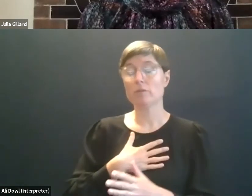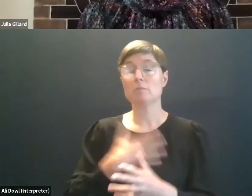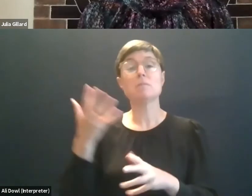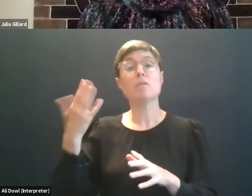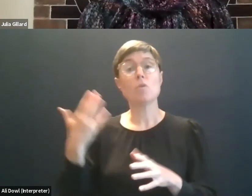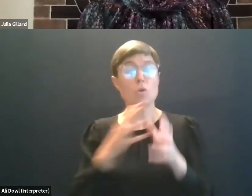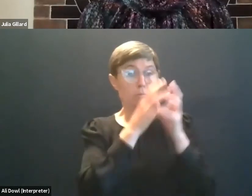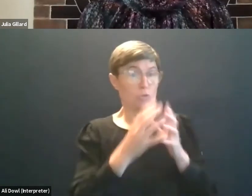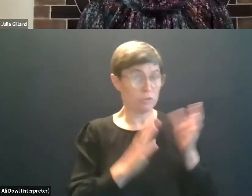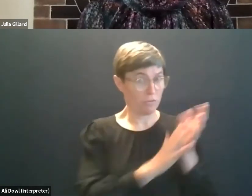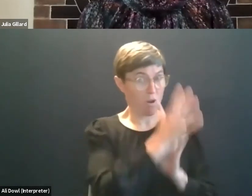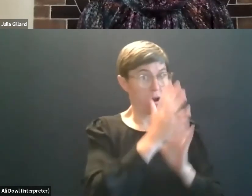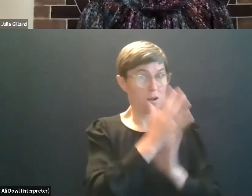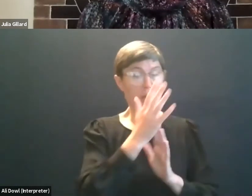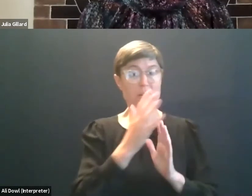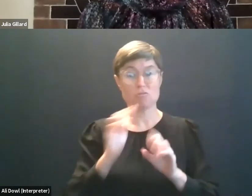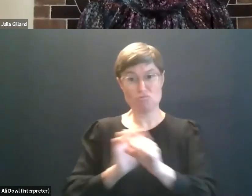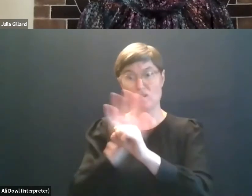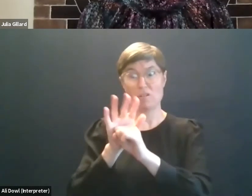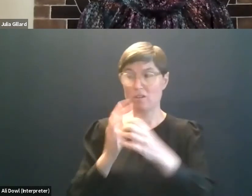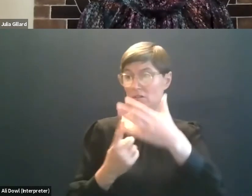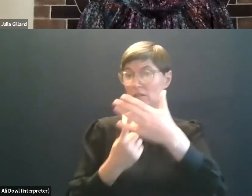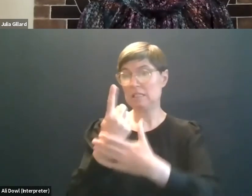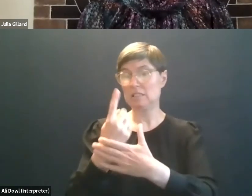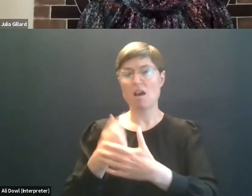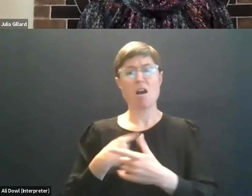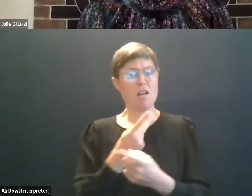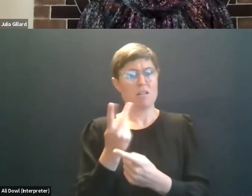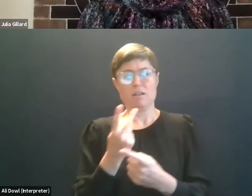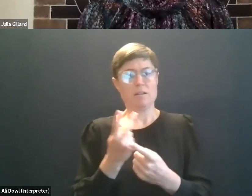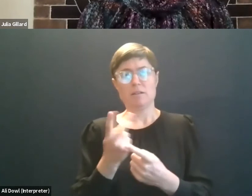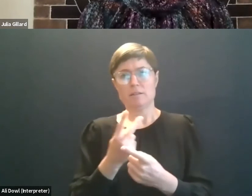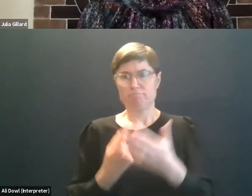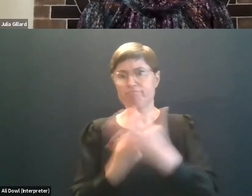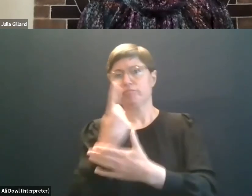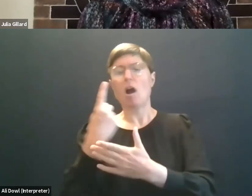COVID have really brought out some of the best characteristics of Australians in terms